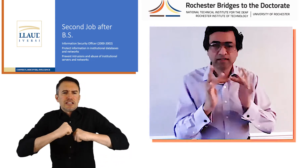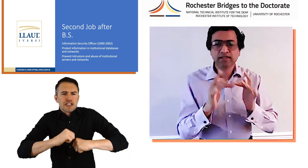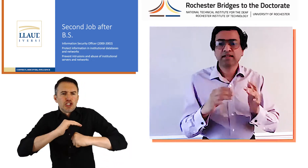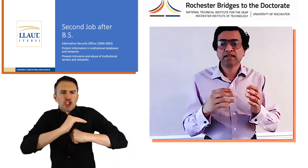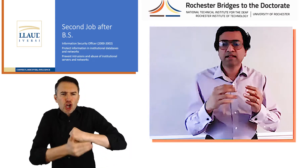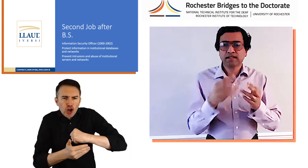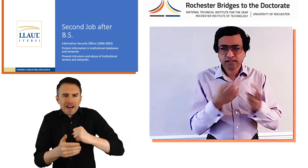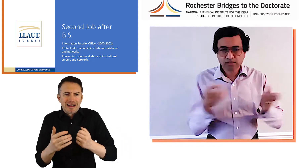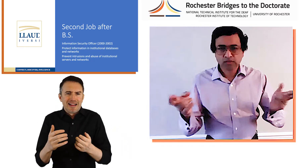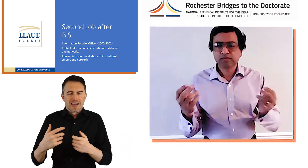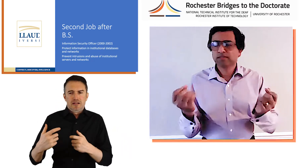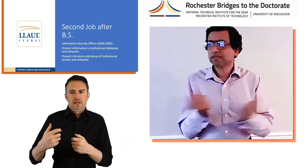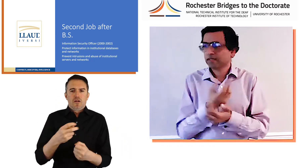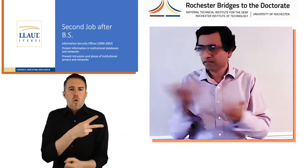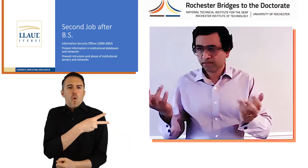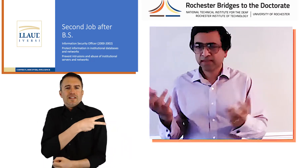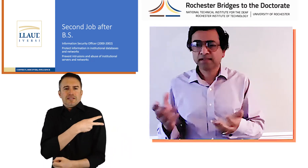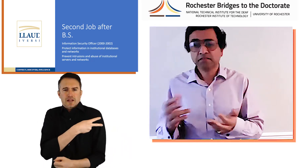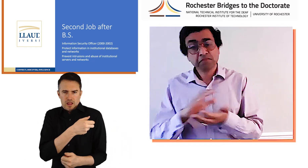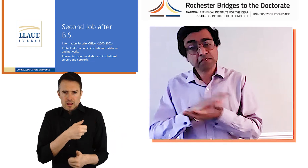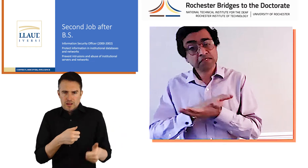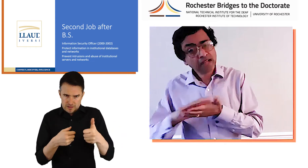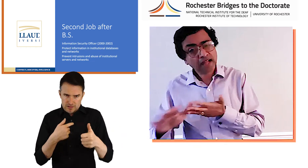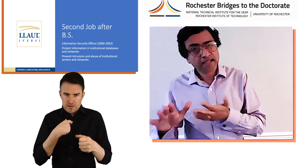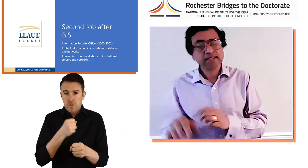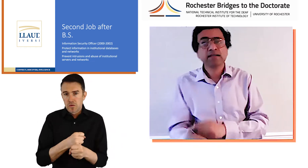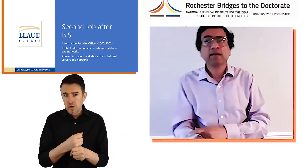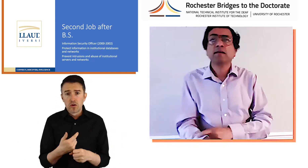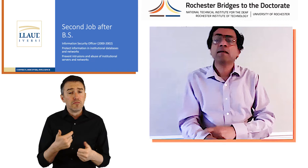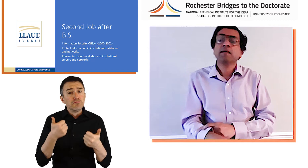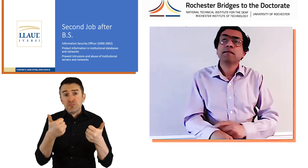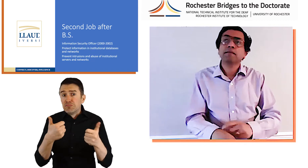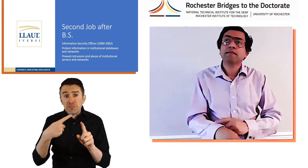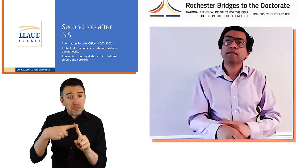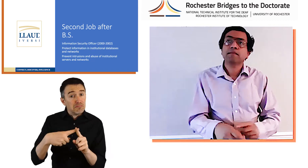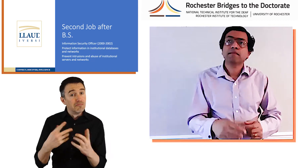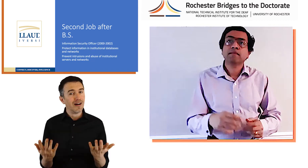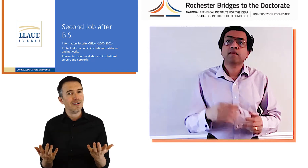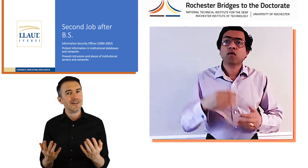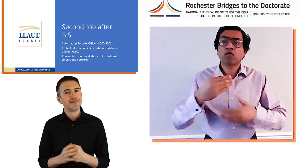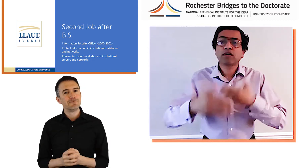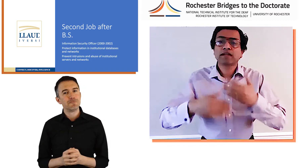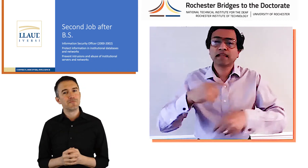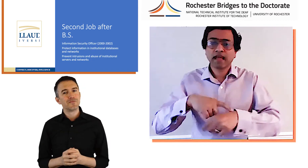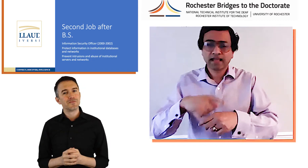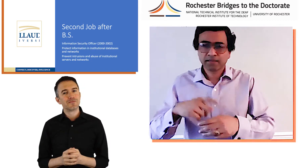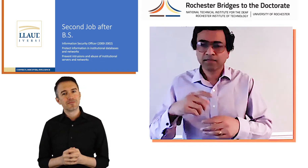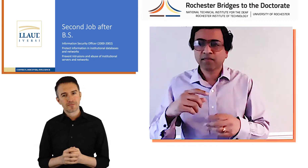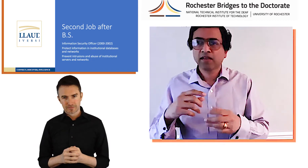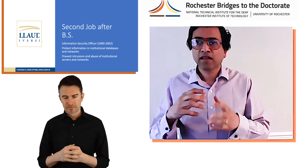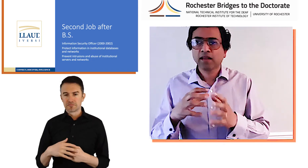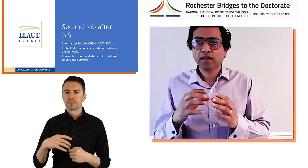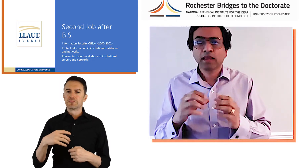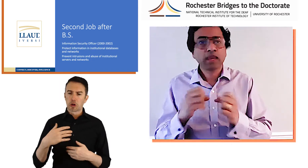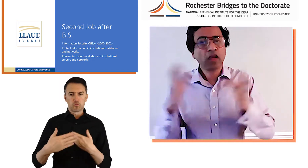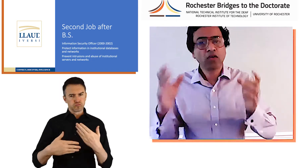So, I was hired as the information security officer at Gallaudet, and it was wonderful working at Gallaudet.